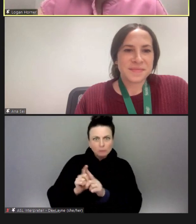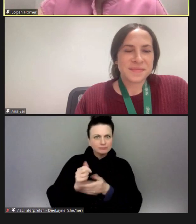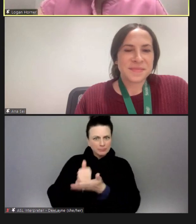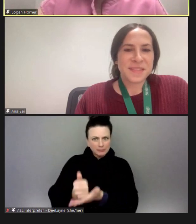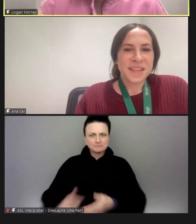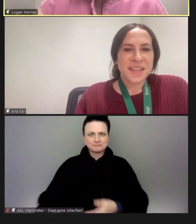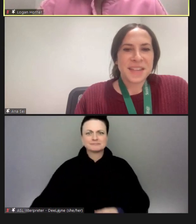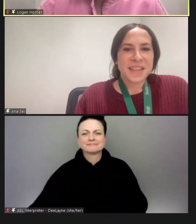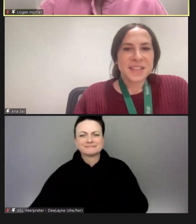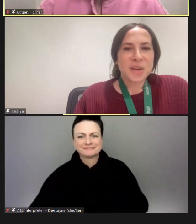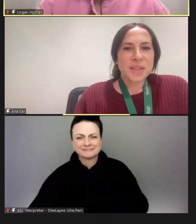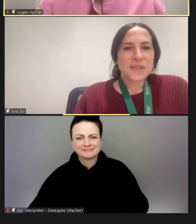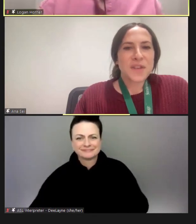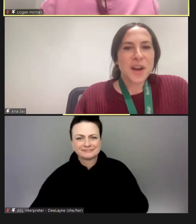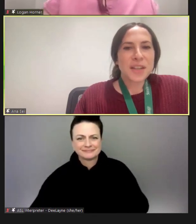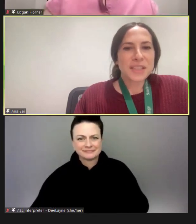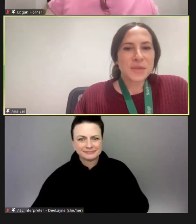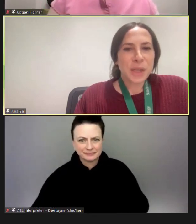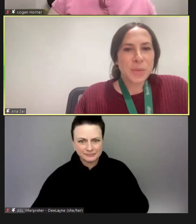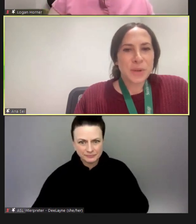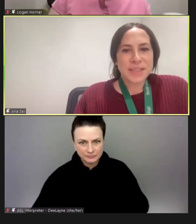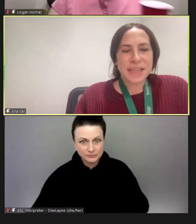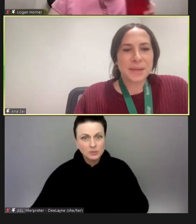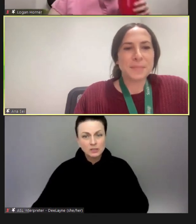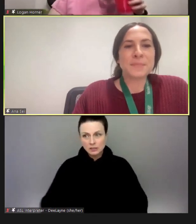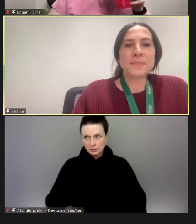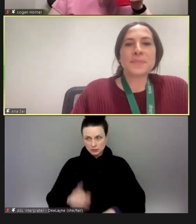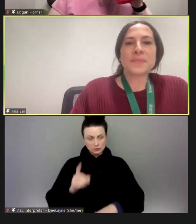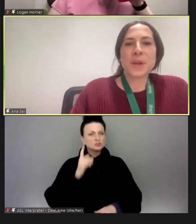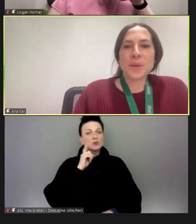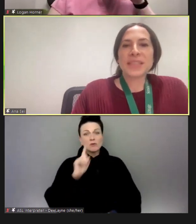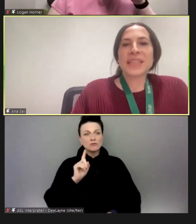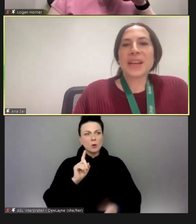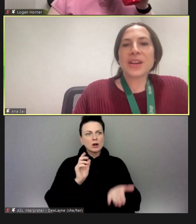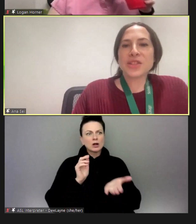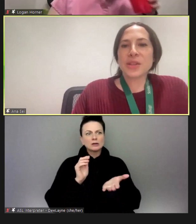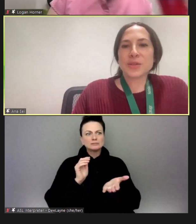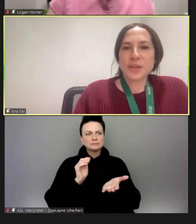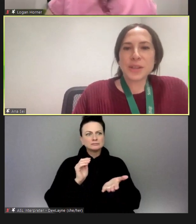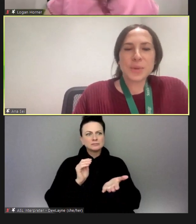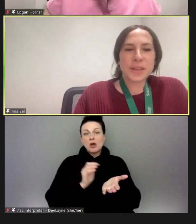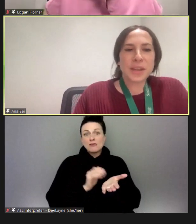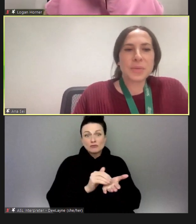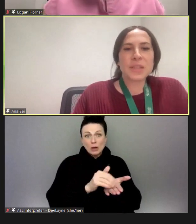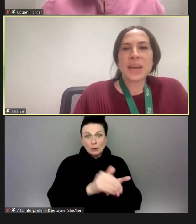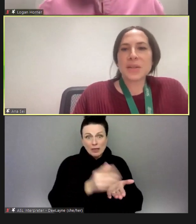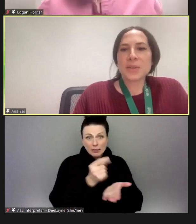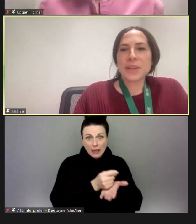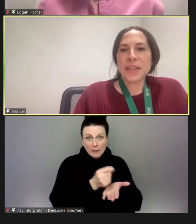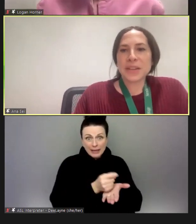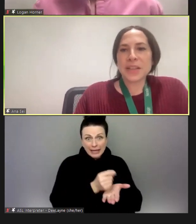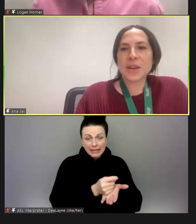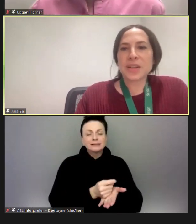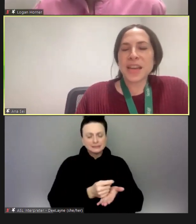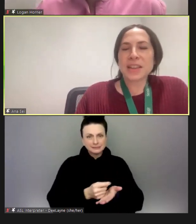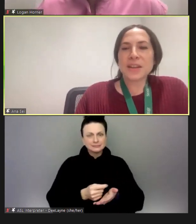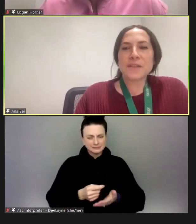through so as far as frequency we see our children with a